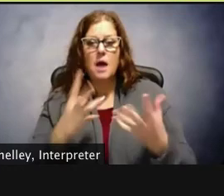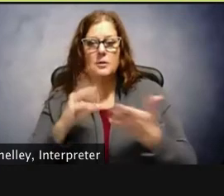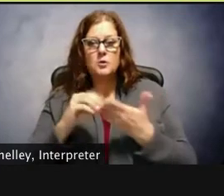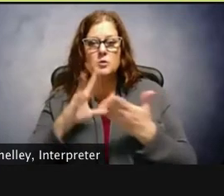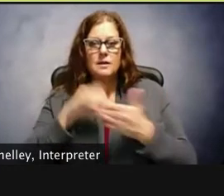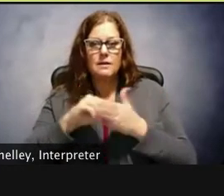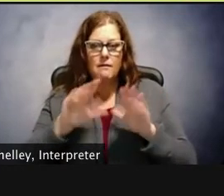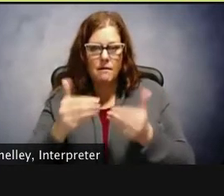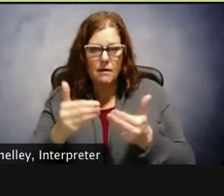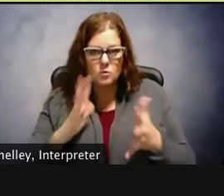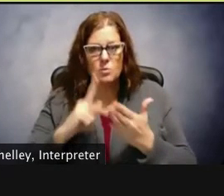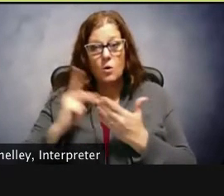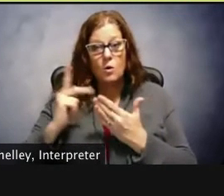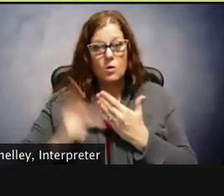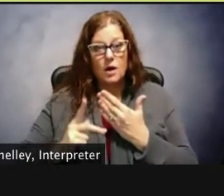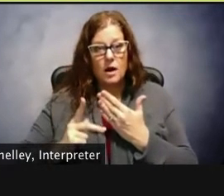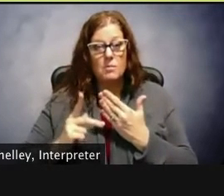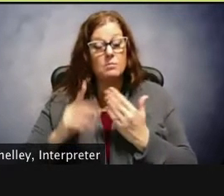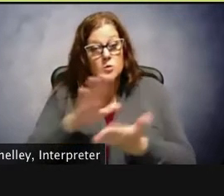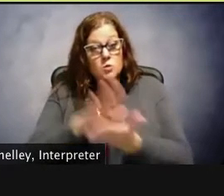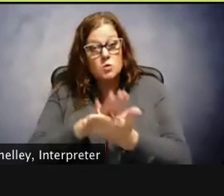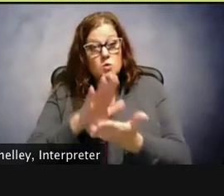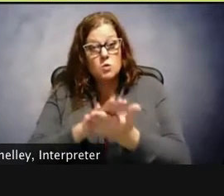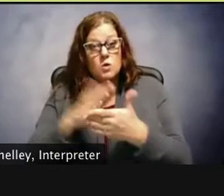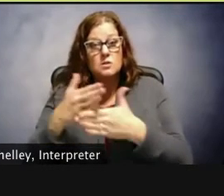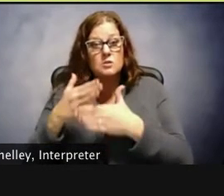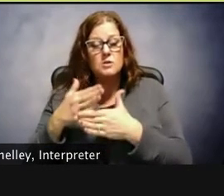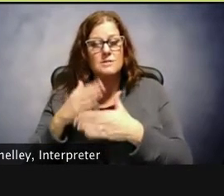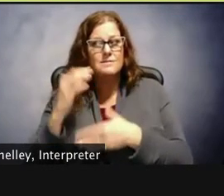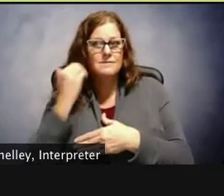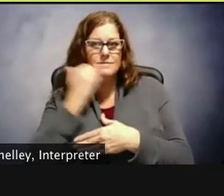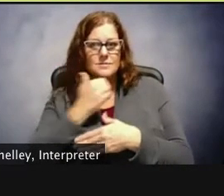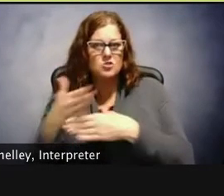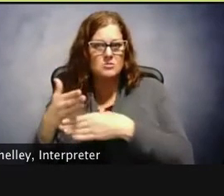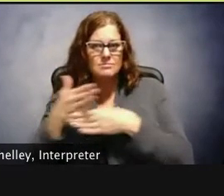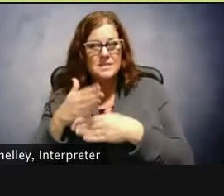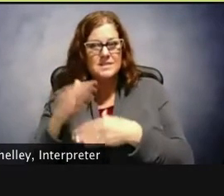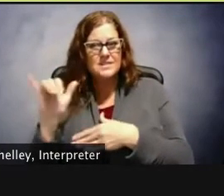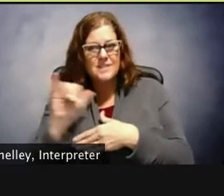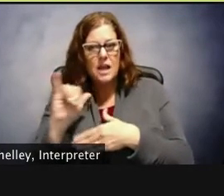program or school that share common communication modes and characteristics and that is sufficient